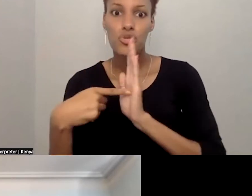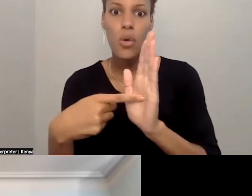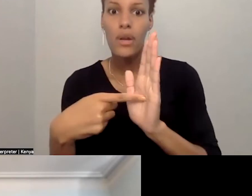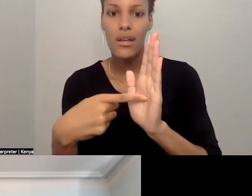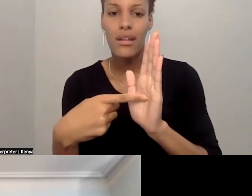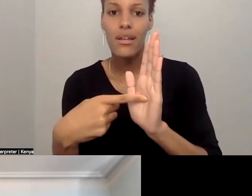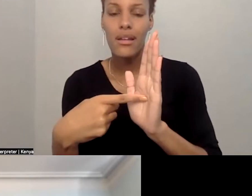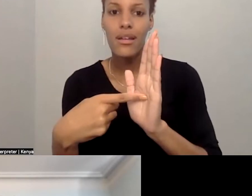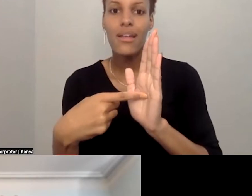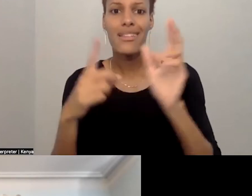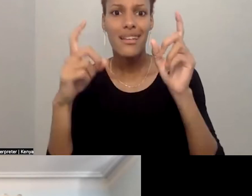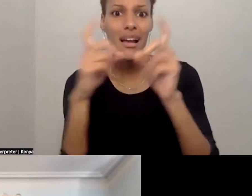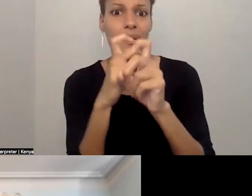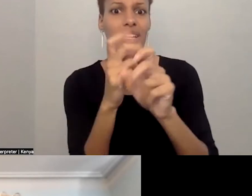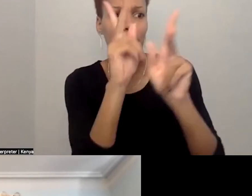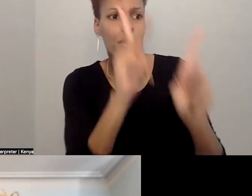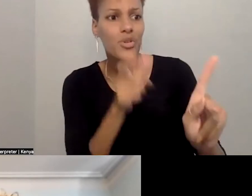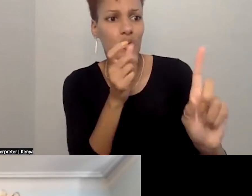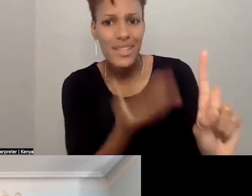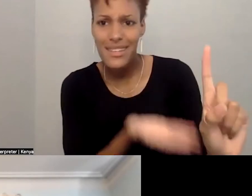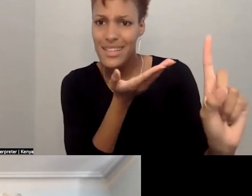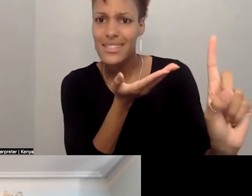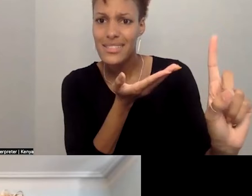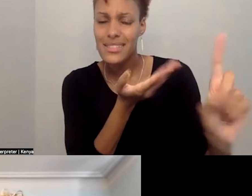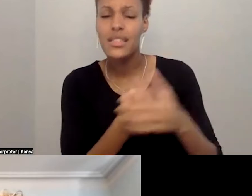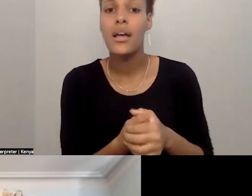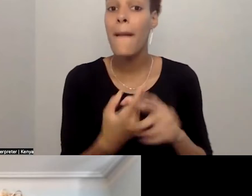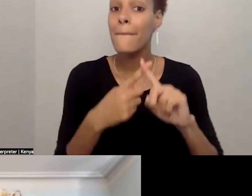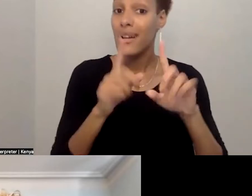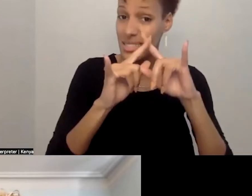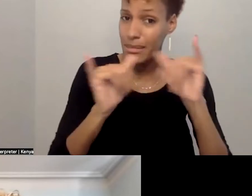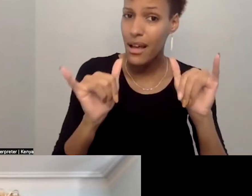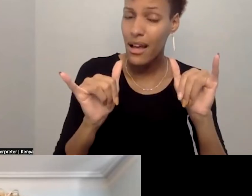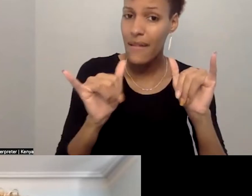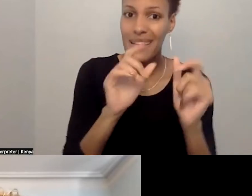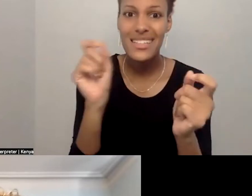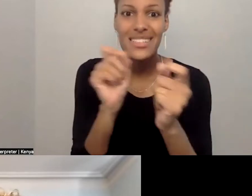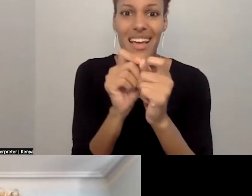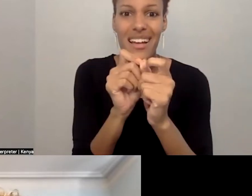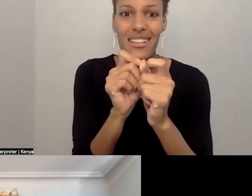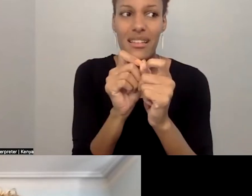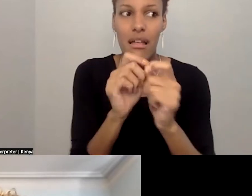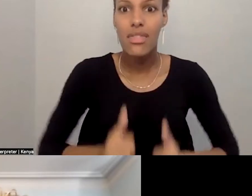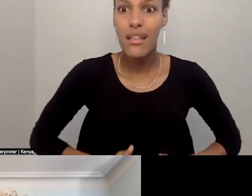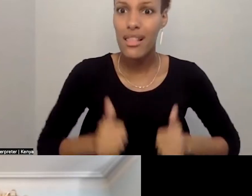the complicated person that he was, but also exactly what life was like in the 18th century,